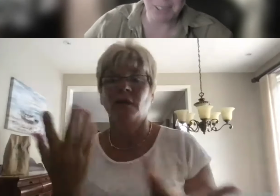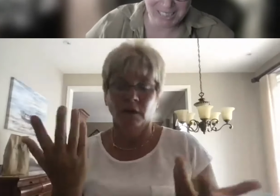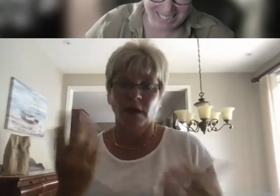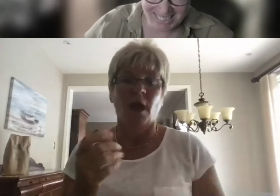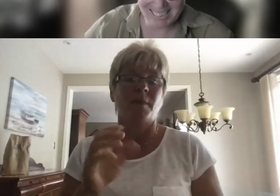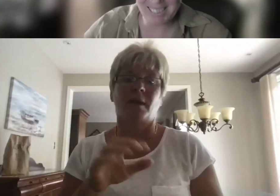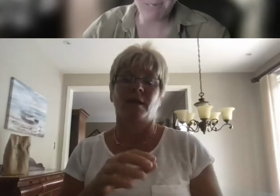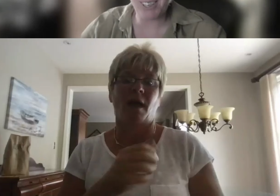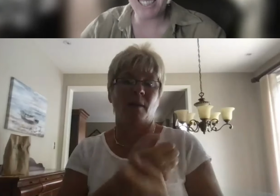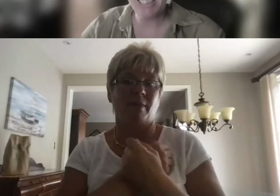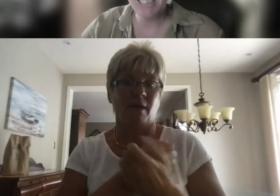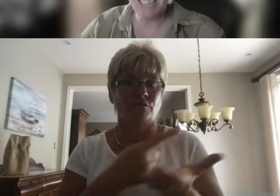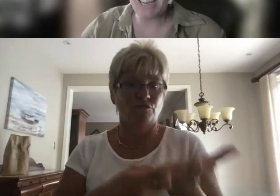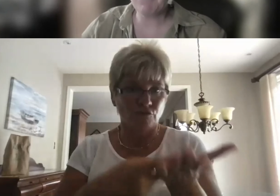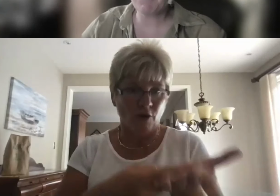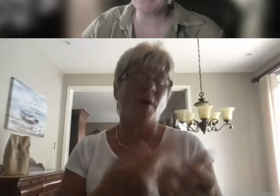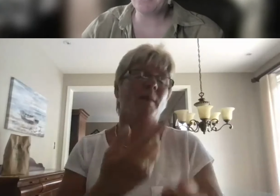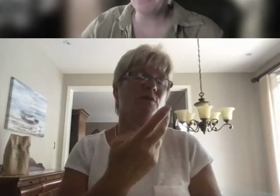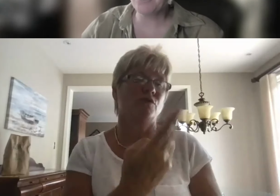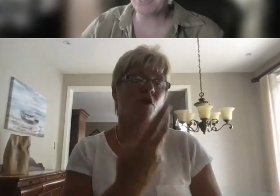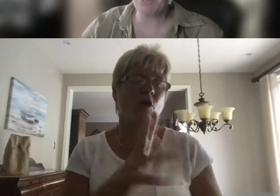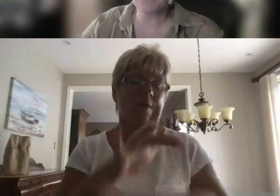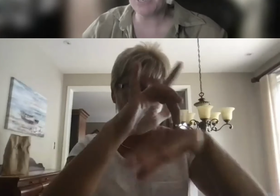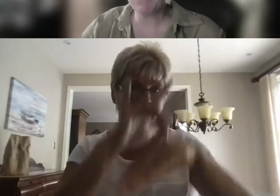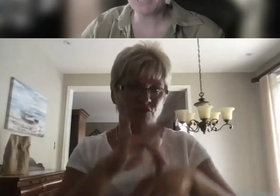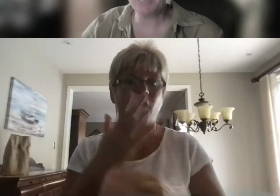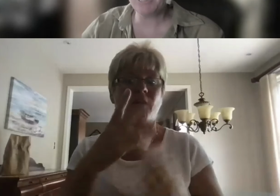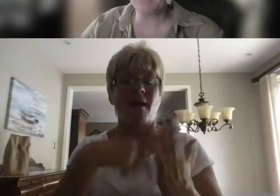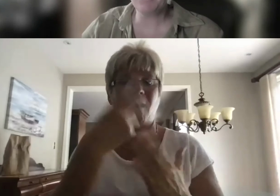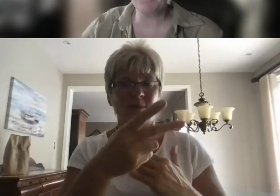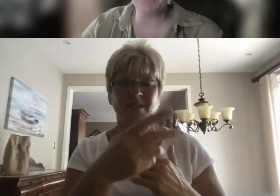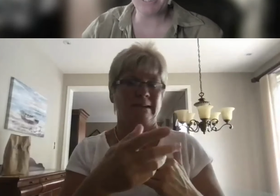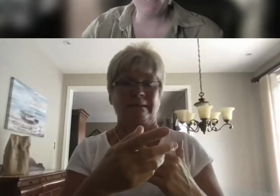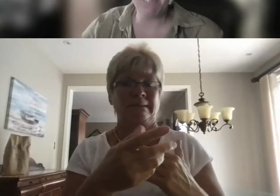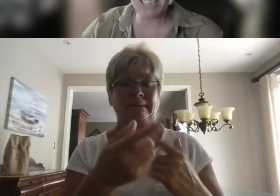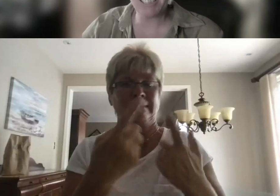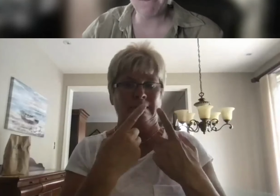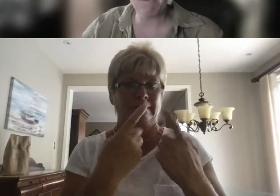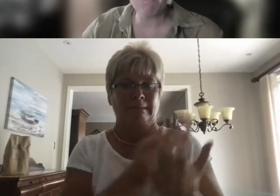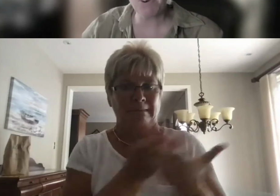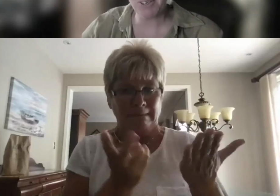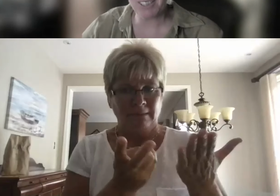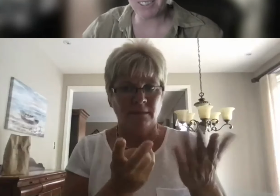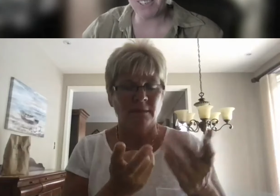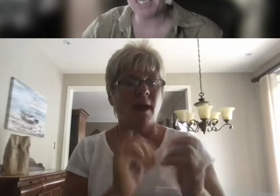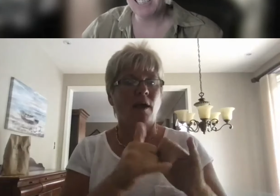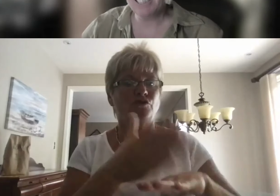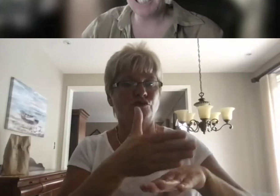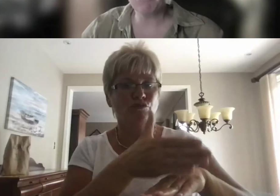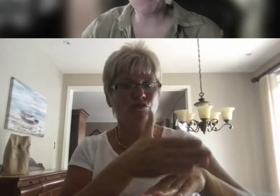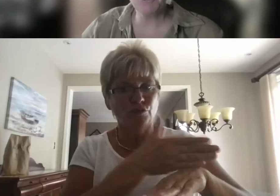already touched upon the apps that don't work well and what we can do to make them work or to improve